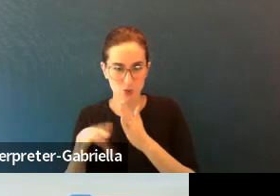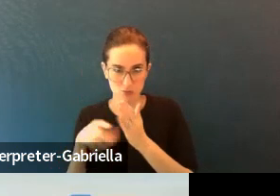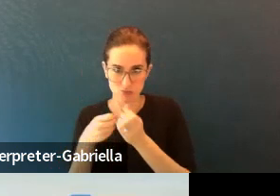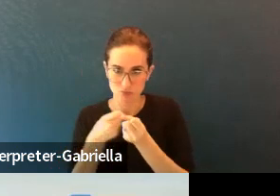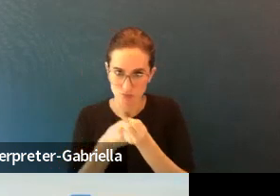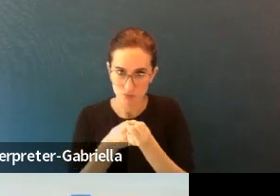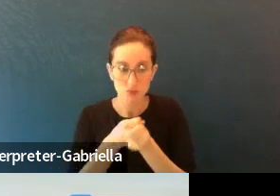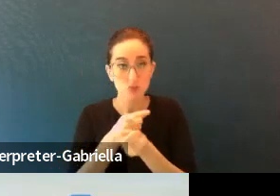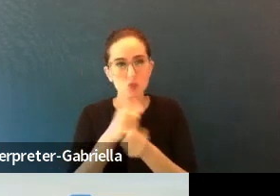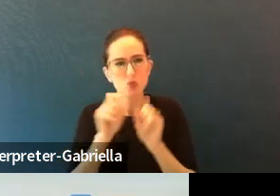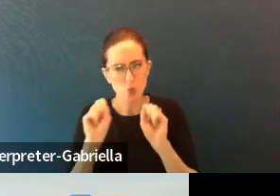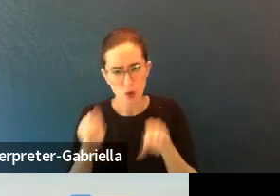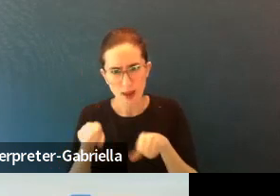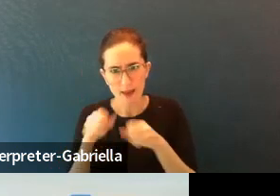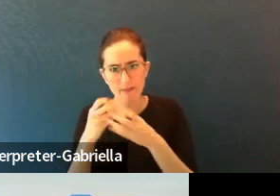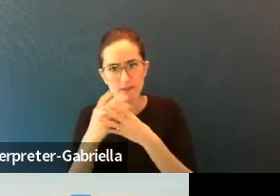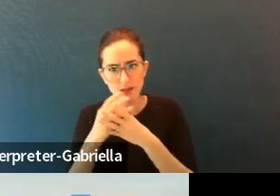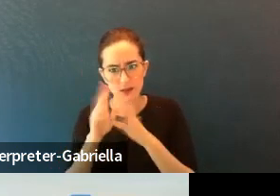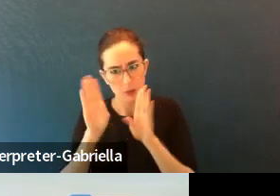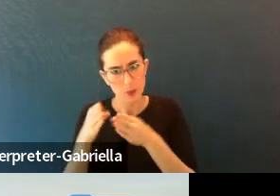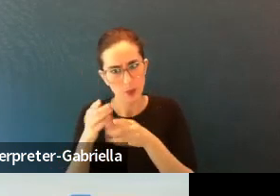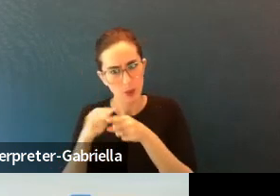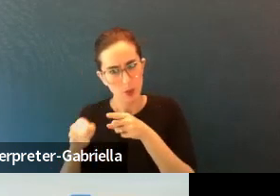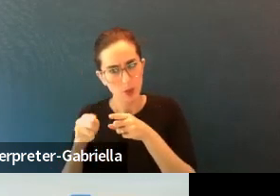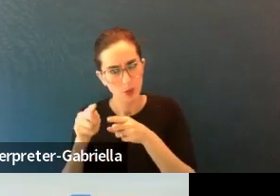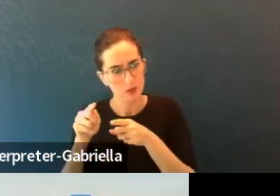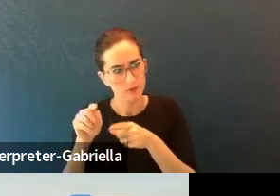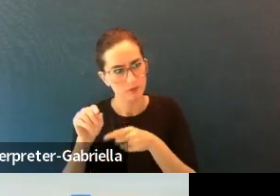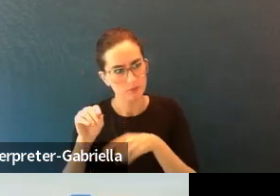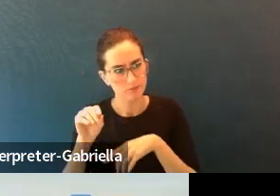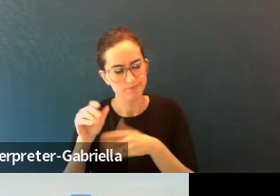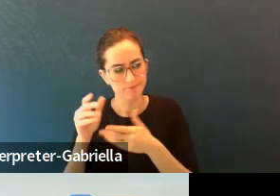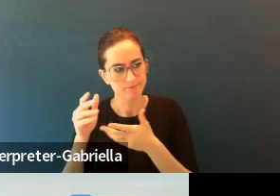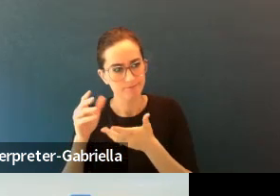This is part of the start strong. So what it's going to demonstrate for you is how are new students doing?